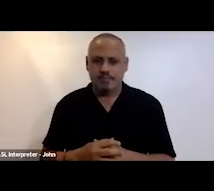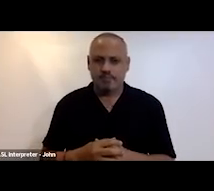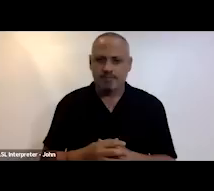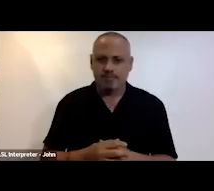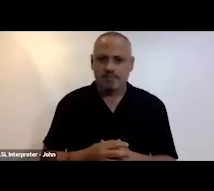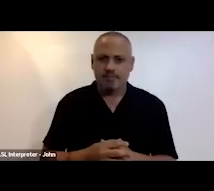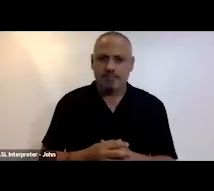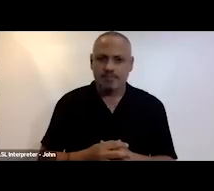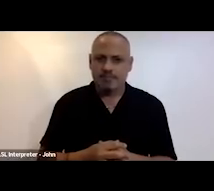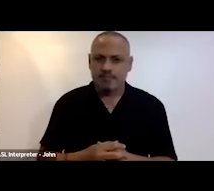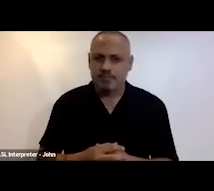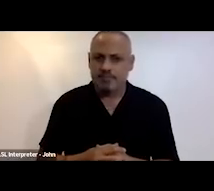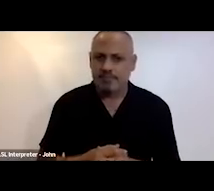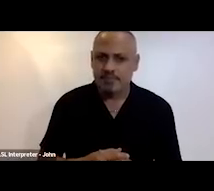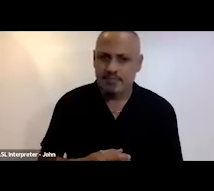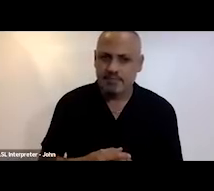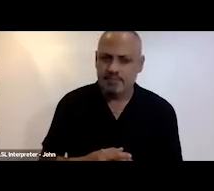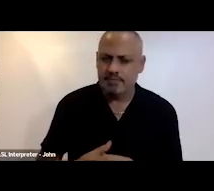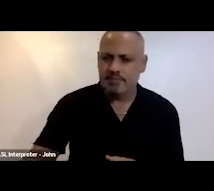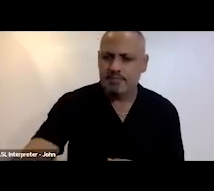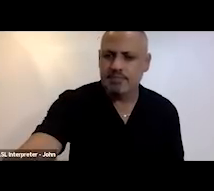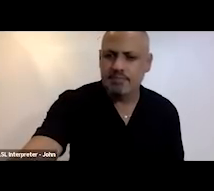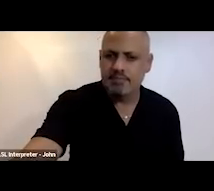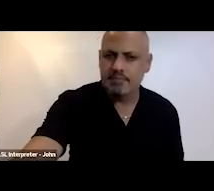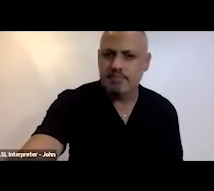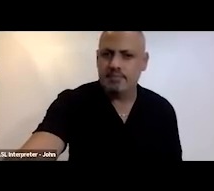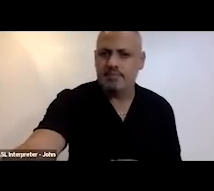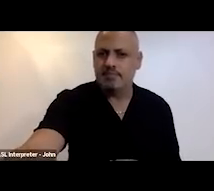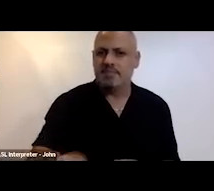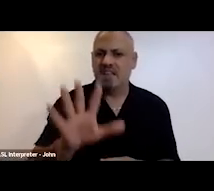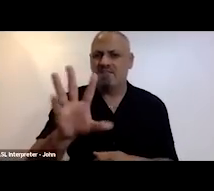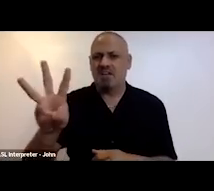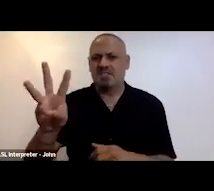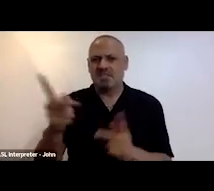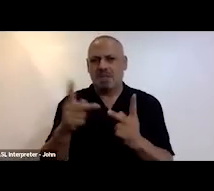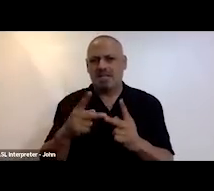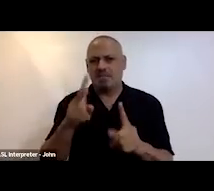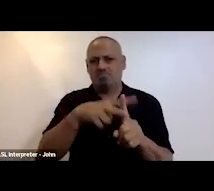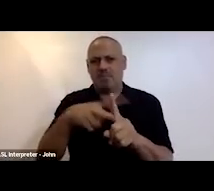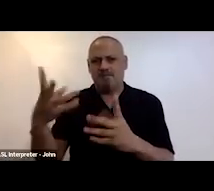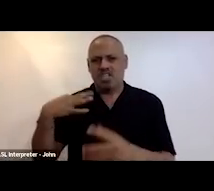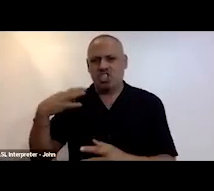Oh yeah, I've applied five or six places here. No one wants to hire me 'cause I'm homeless and the way I look.